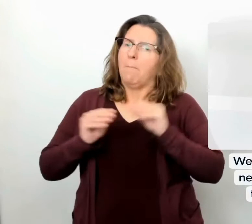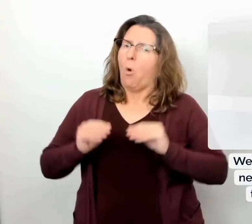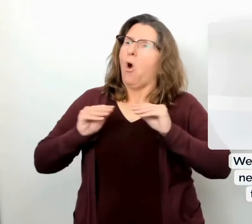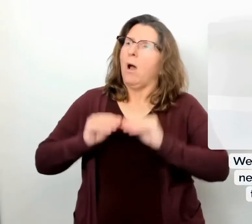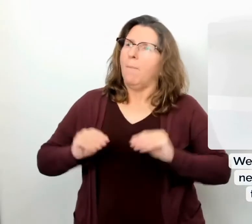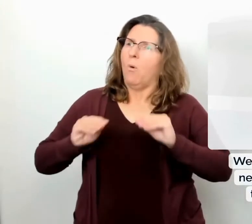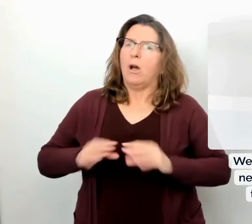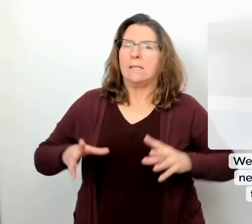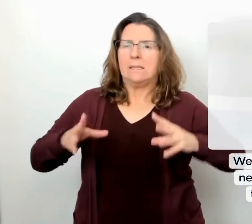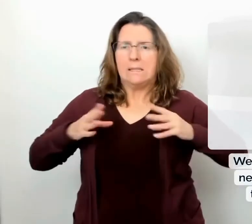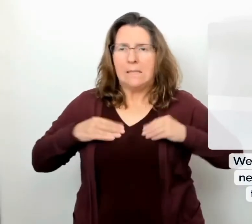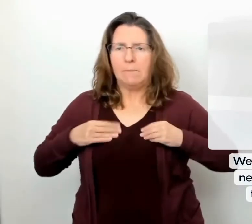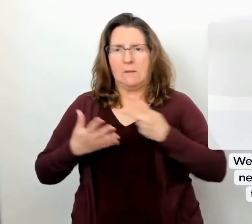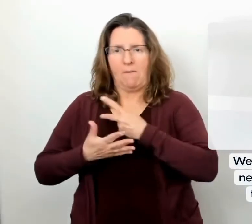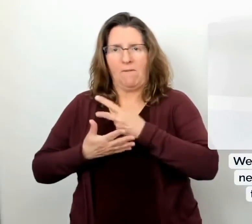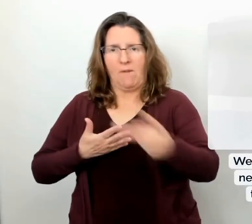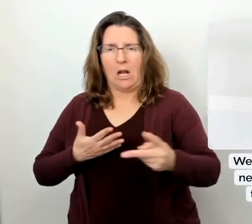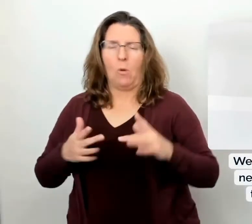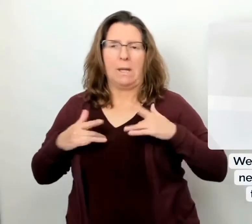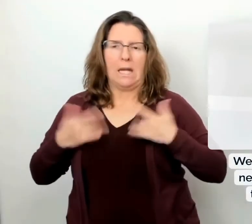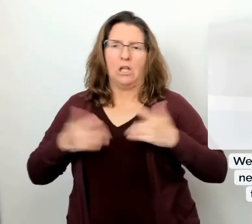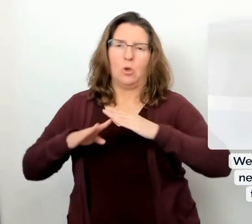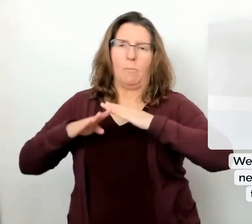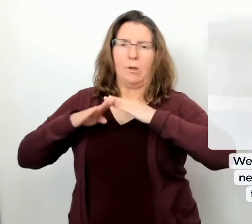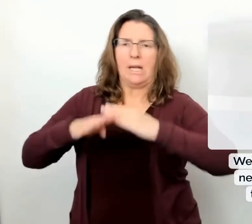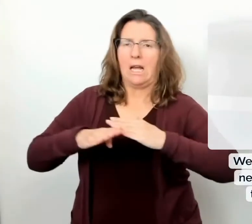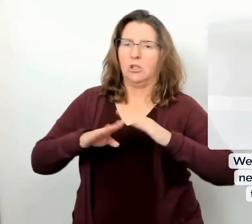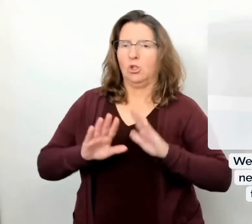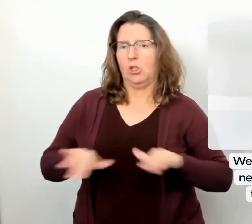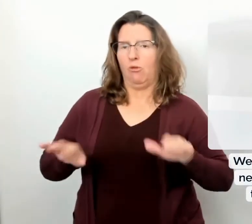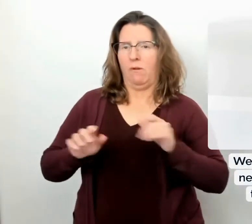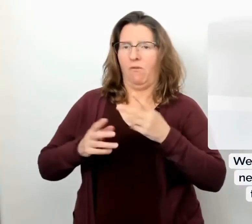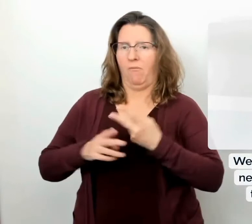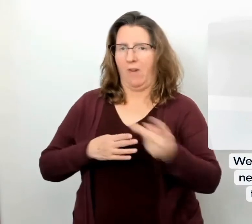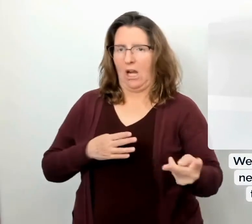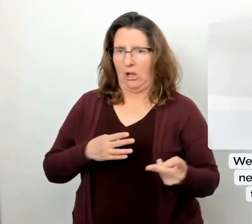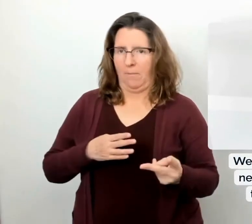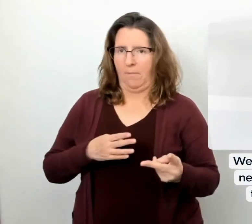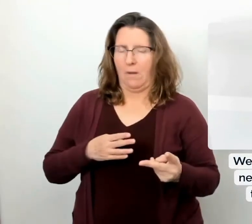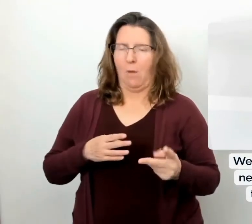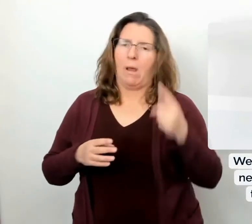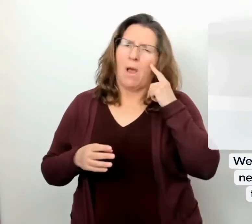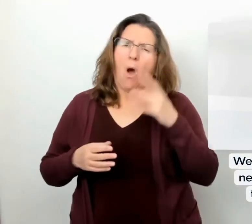We need to be more accepting of 'failure.' We tend to protect students with disabilities from failure.